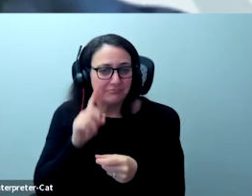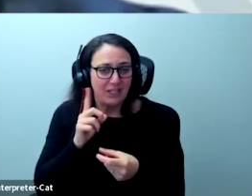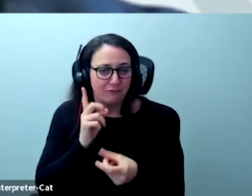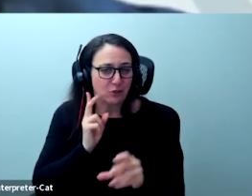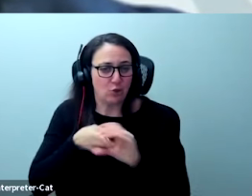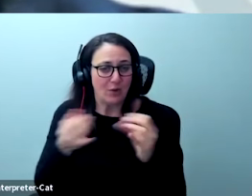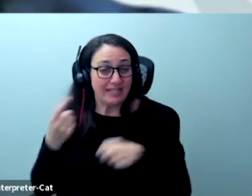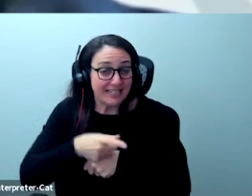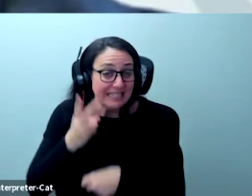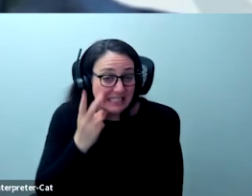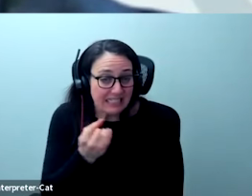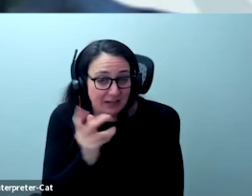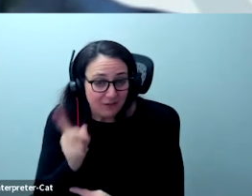and we'll see you in a couple of minutes.